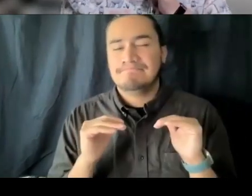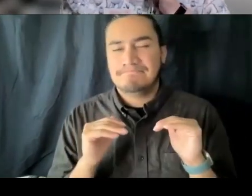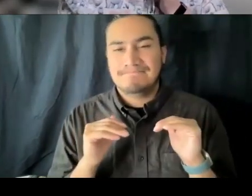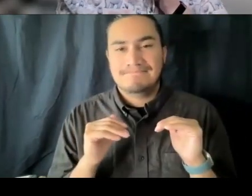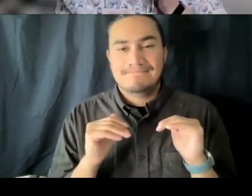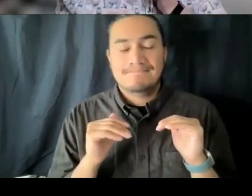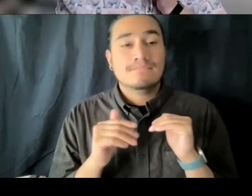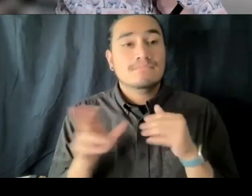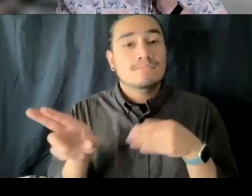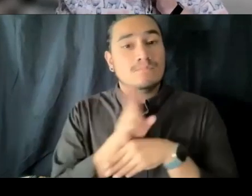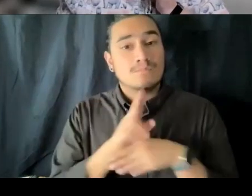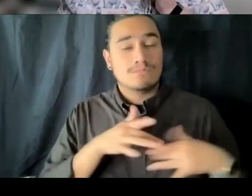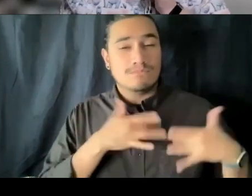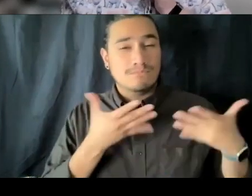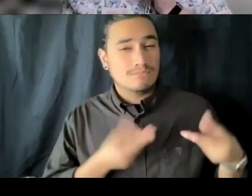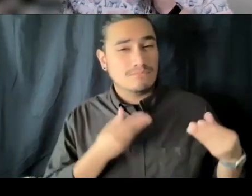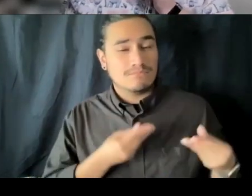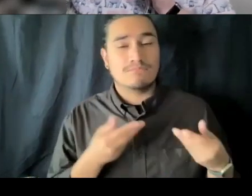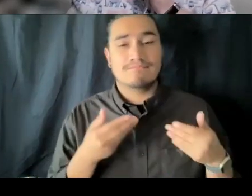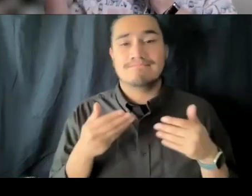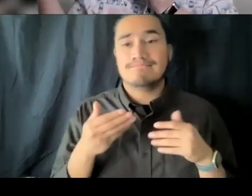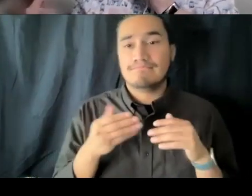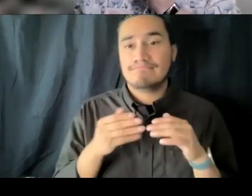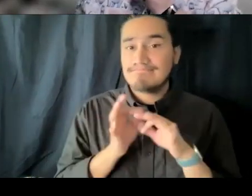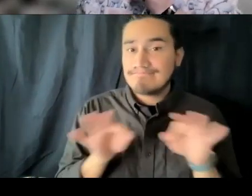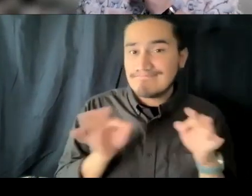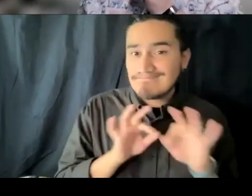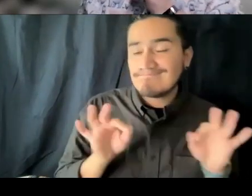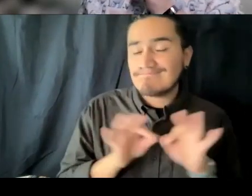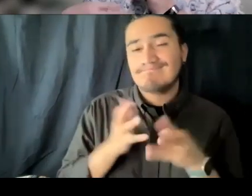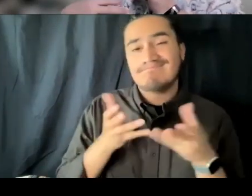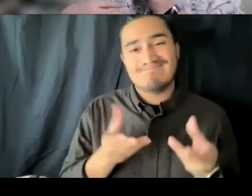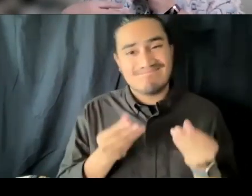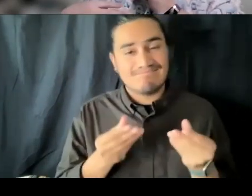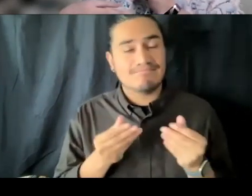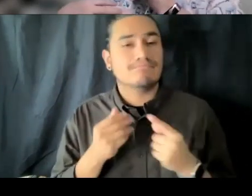Use compassionate language, your kind voice.